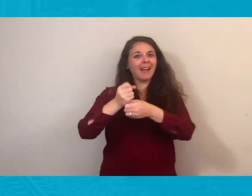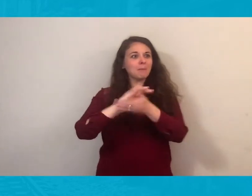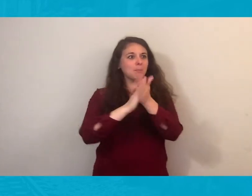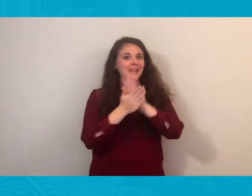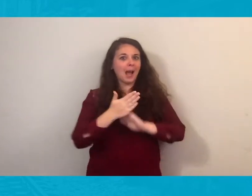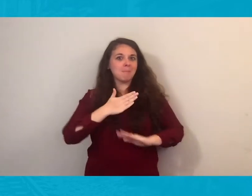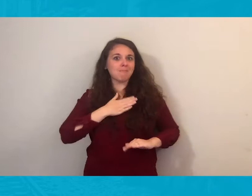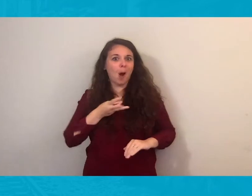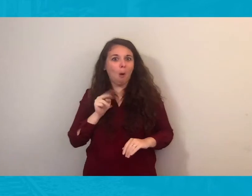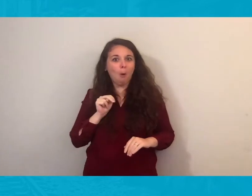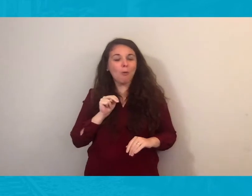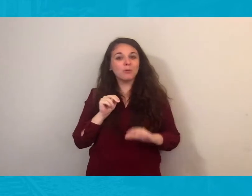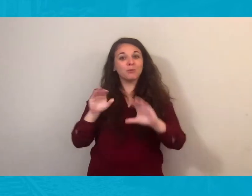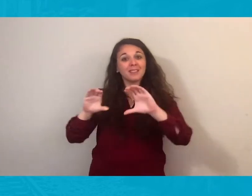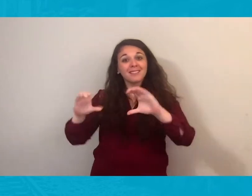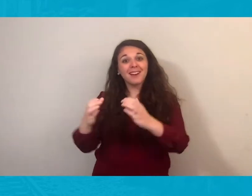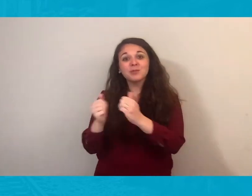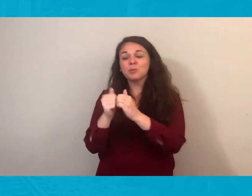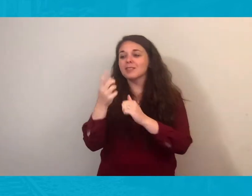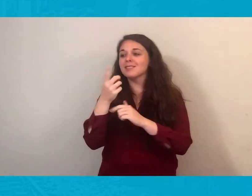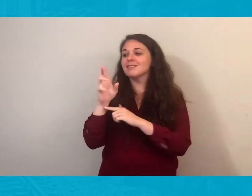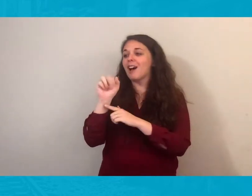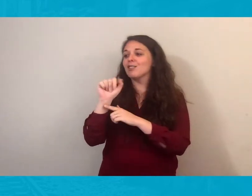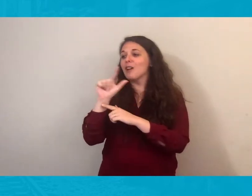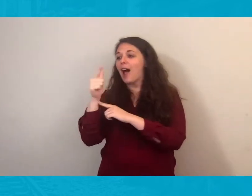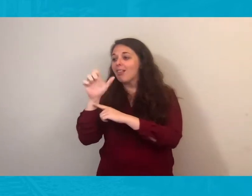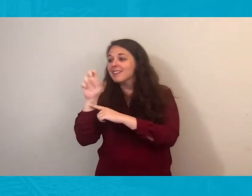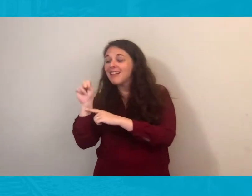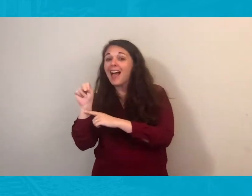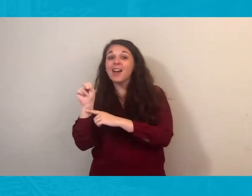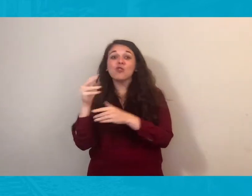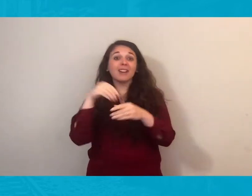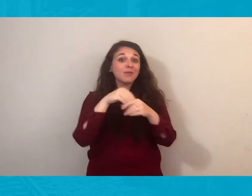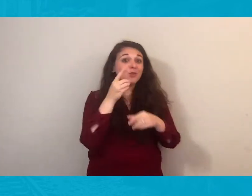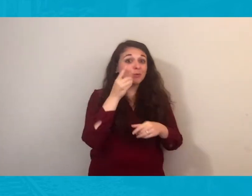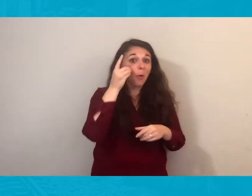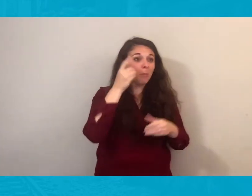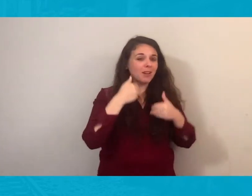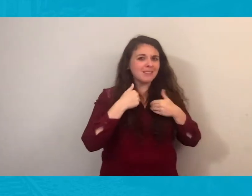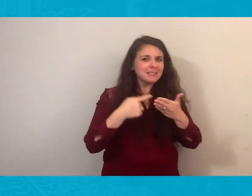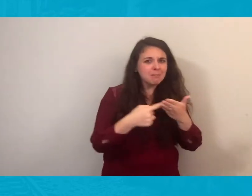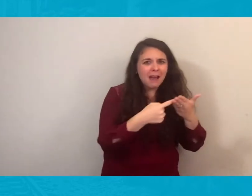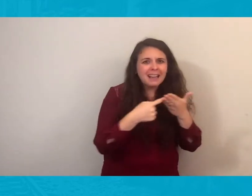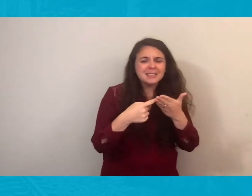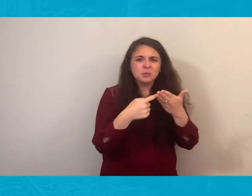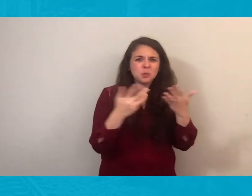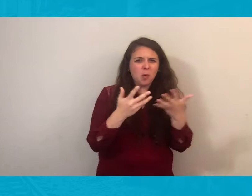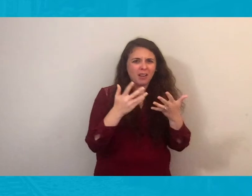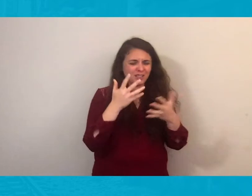through classes like with Dr. Al Glenn or in the dorms where we'd have debates about what does our faith mean